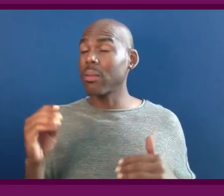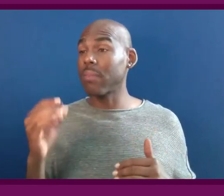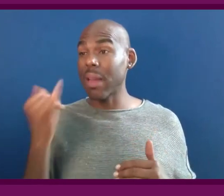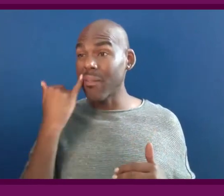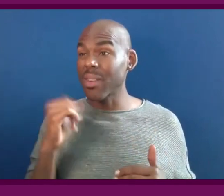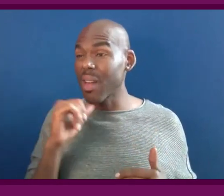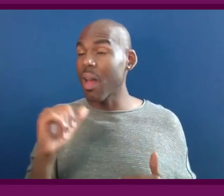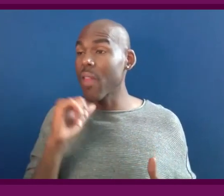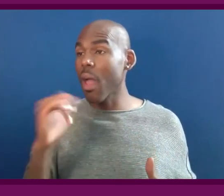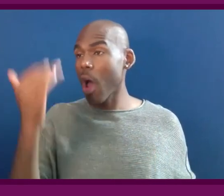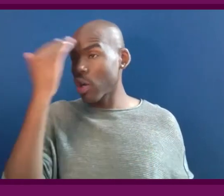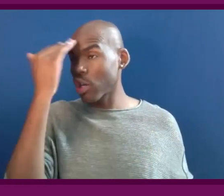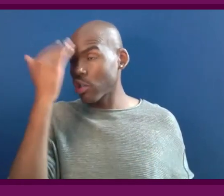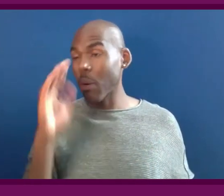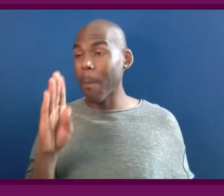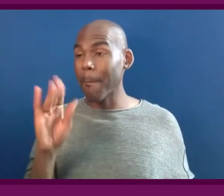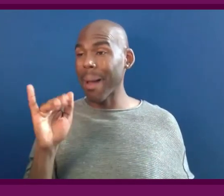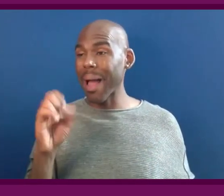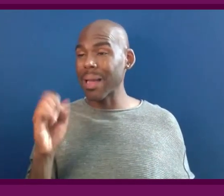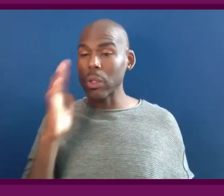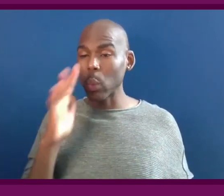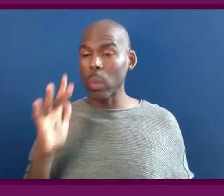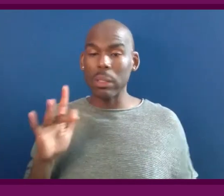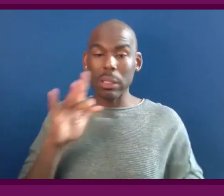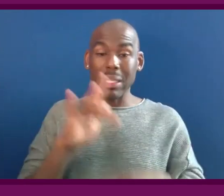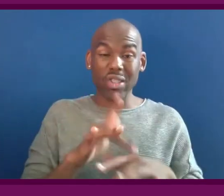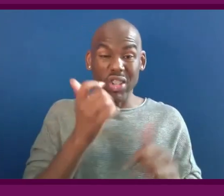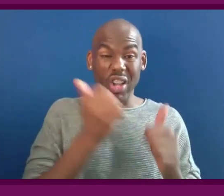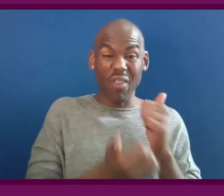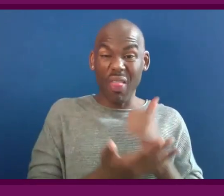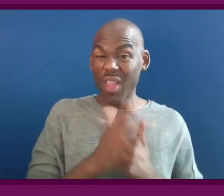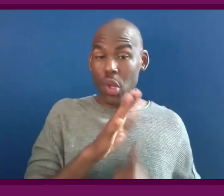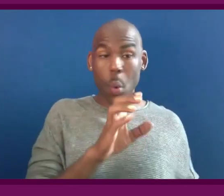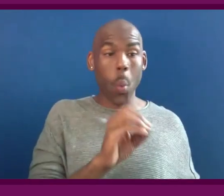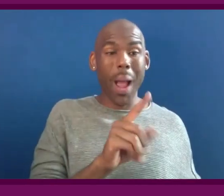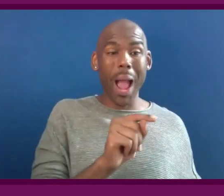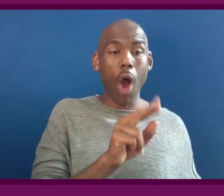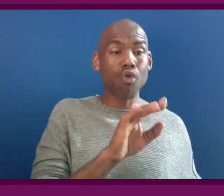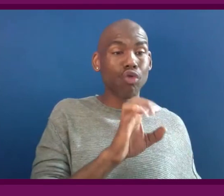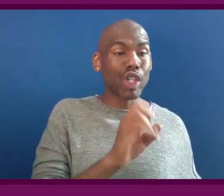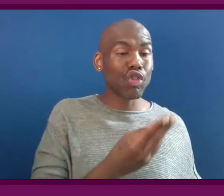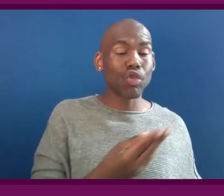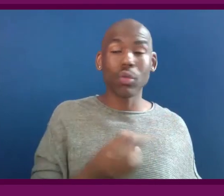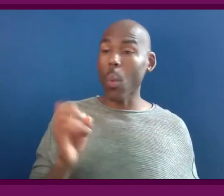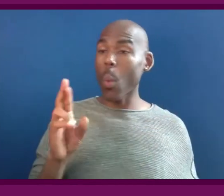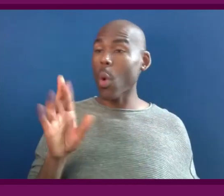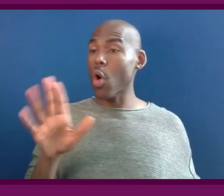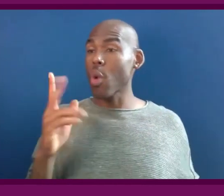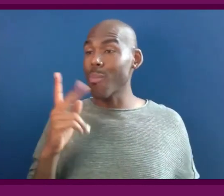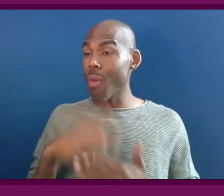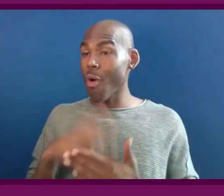continue to bleed into everything. It'll bleed into your outreach. It will bleed into your programming.